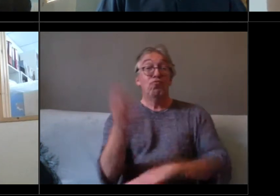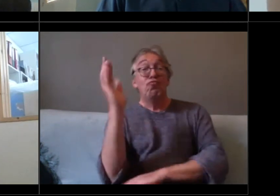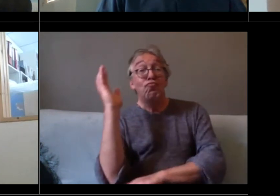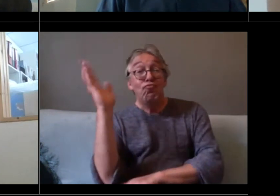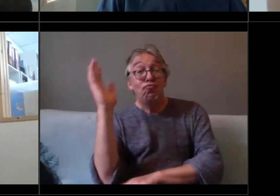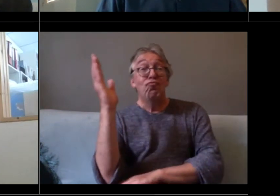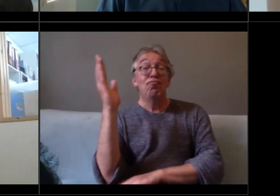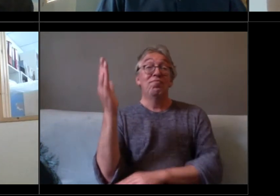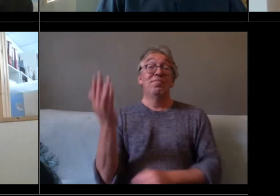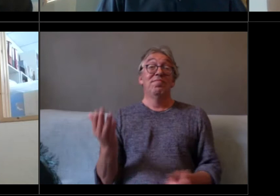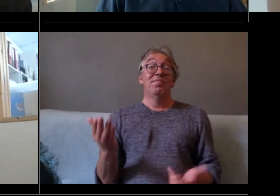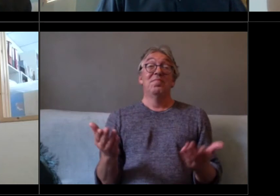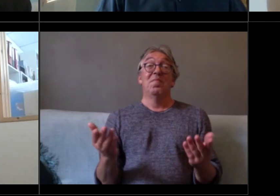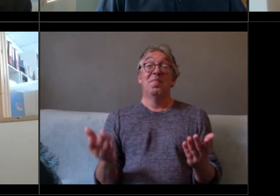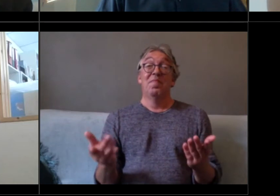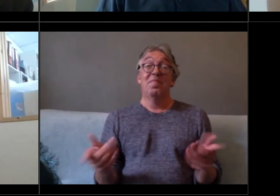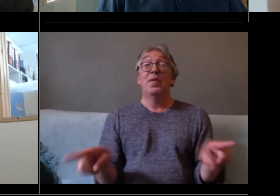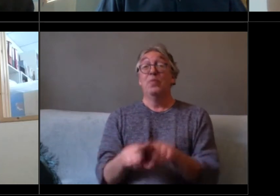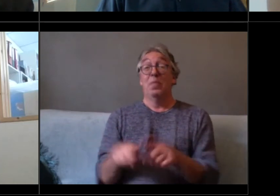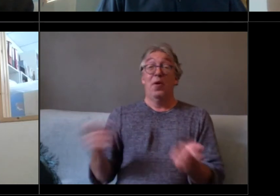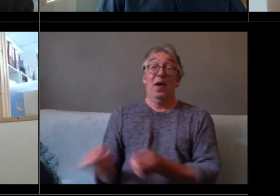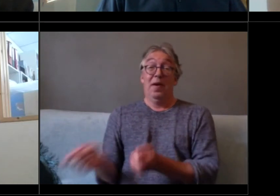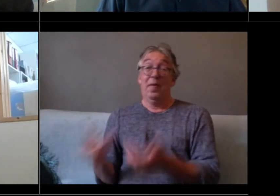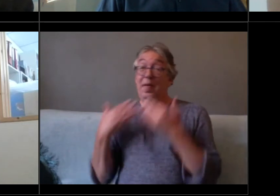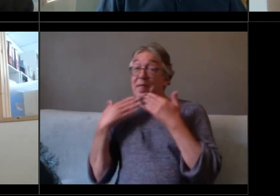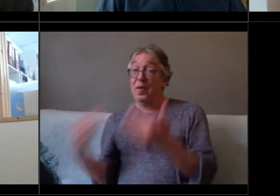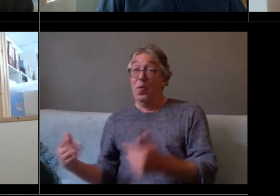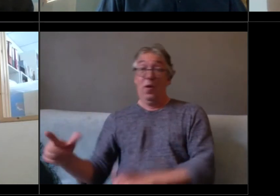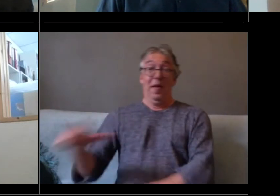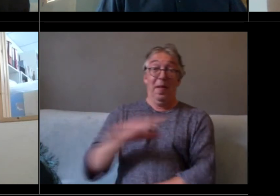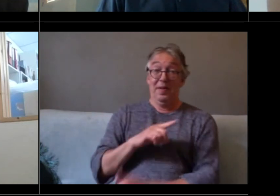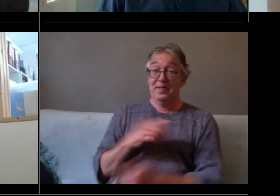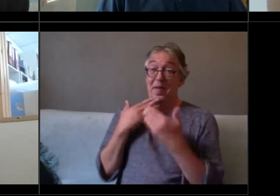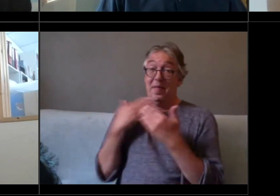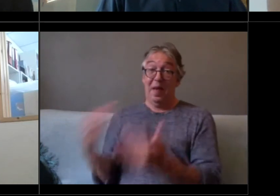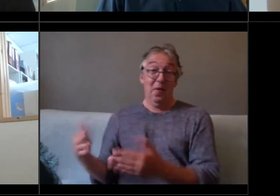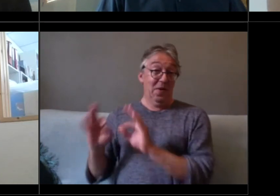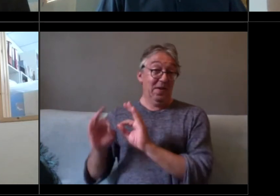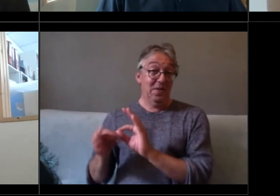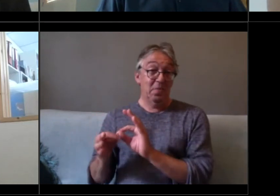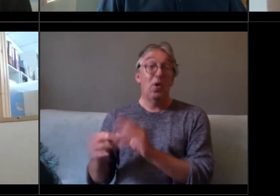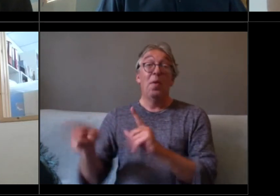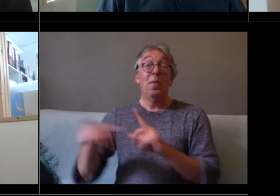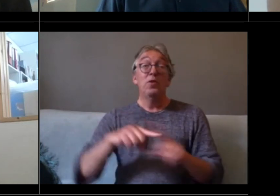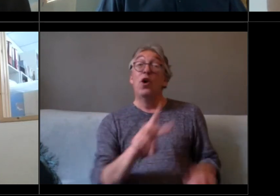I want to thank Gerdinand, Lissa who have been interpreting and also Wim for captioning.